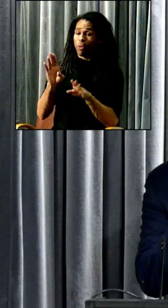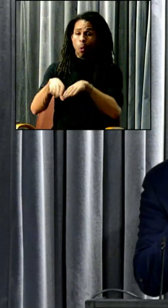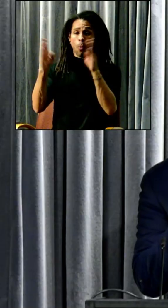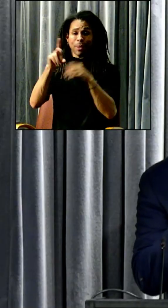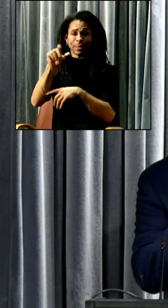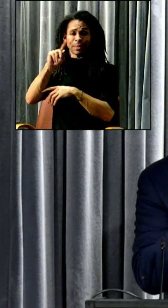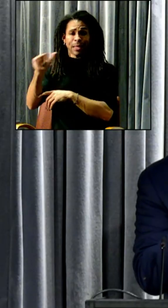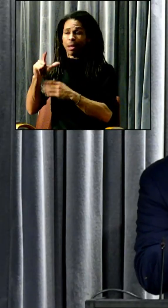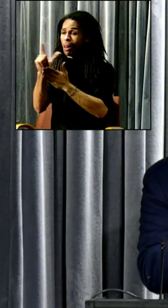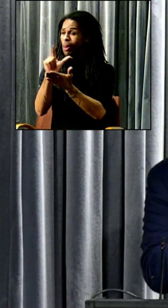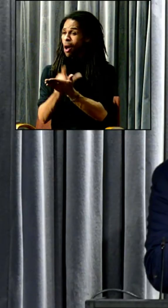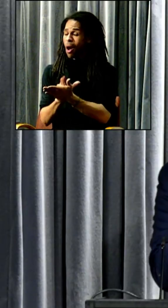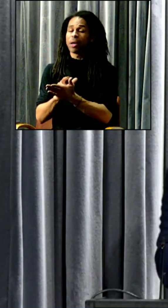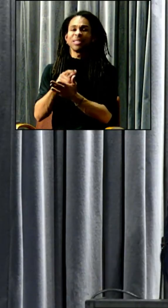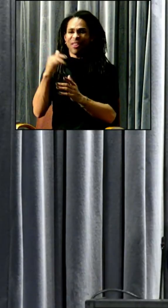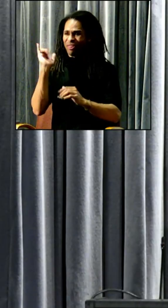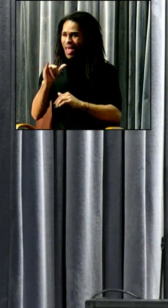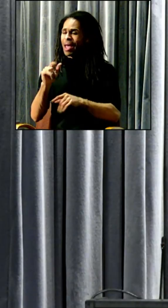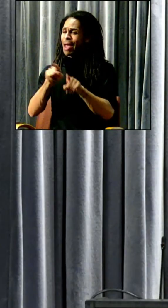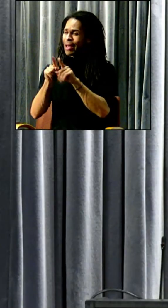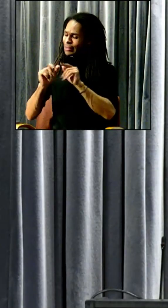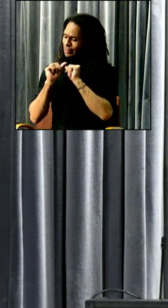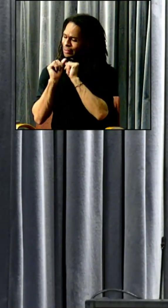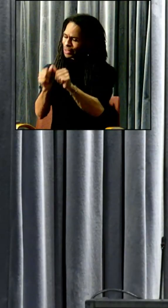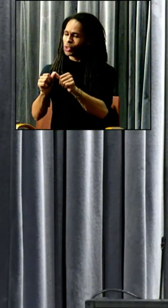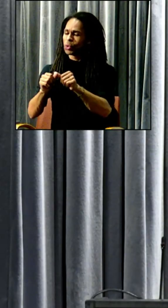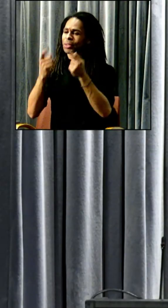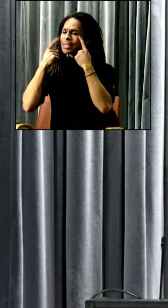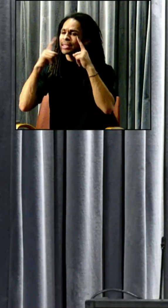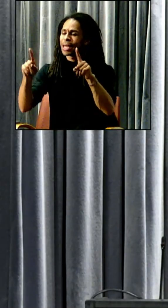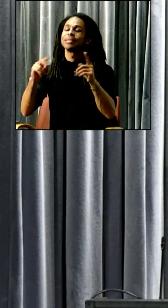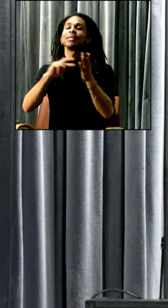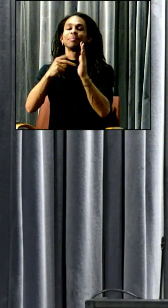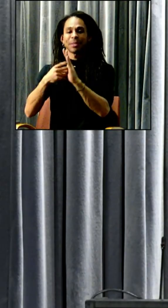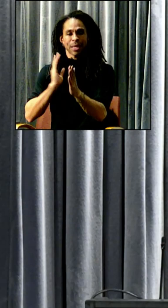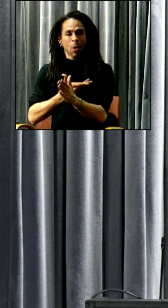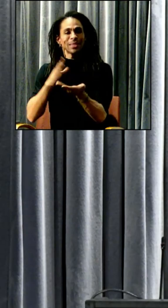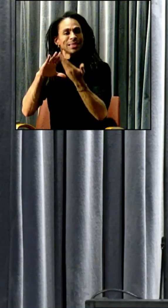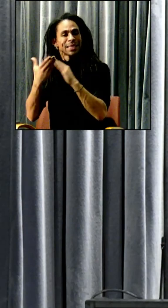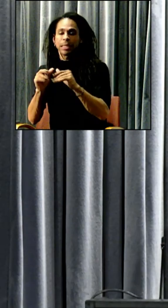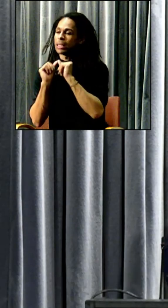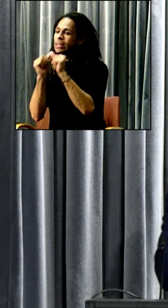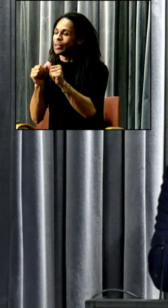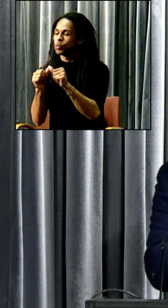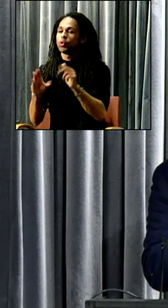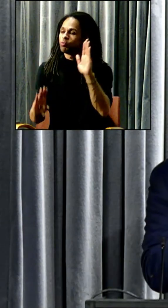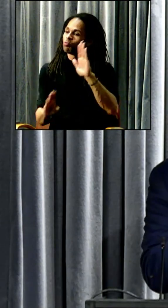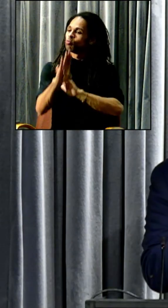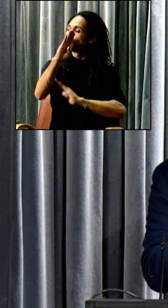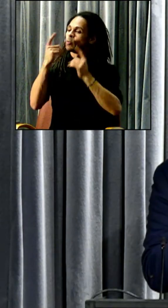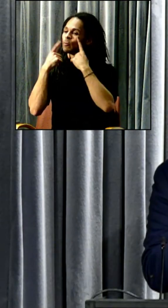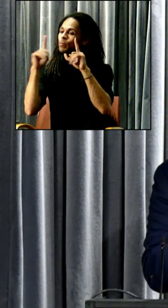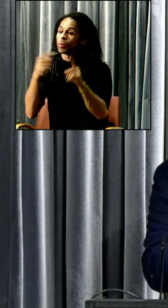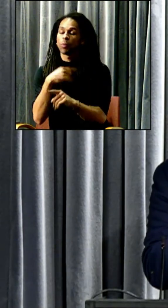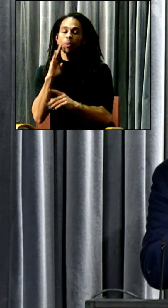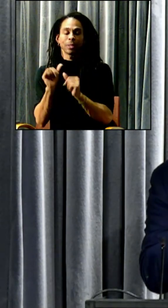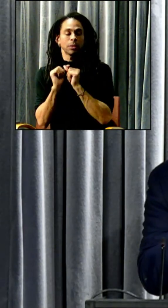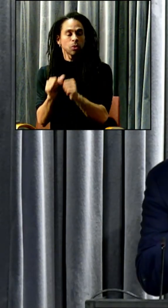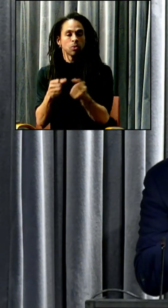But the problem with what they had been doing was that durability and cost was another factor.